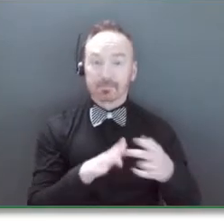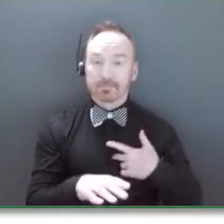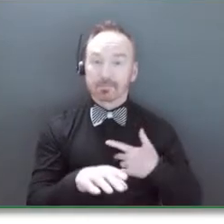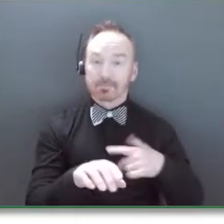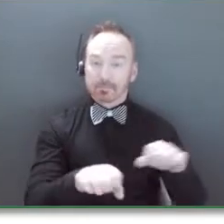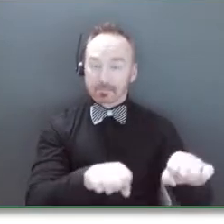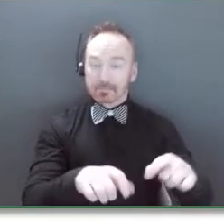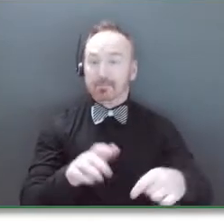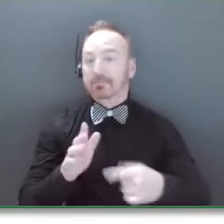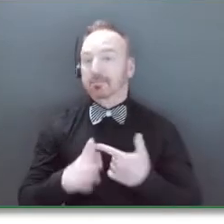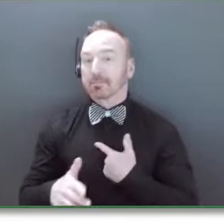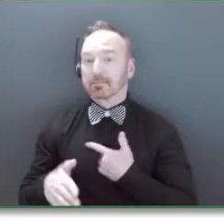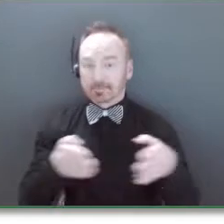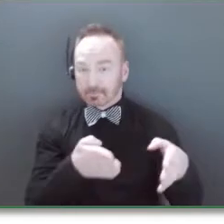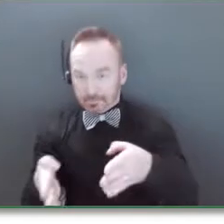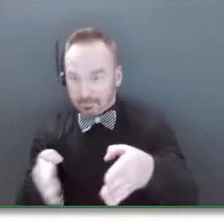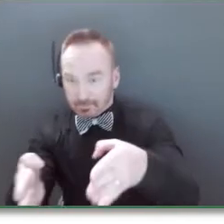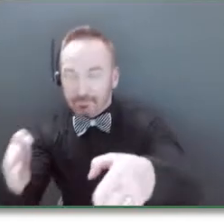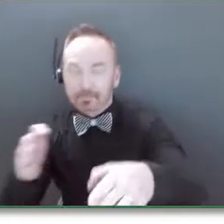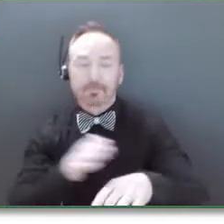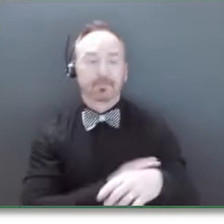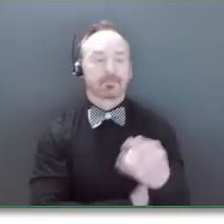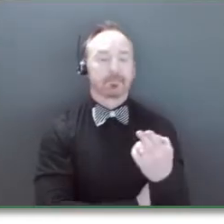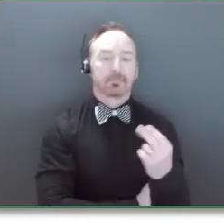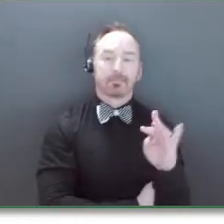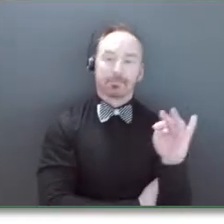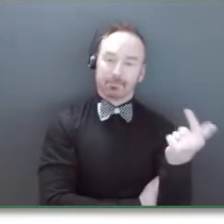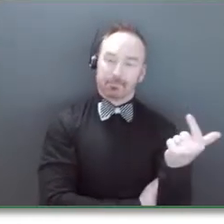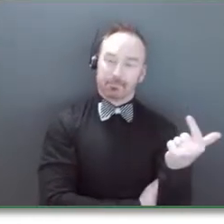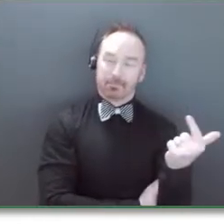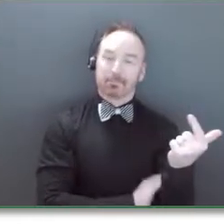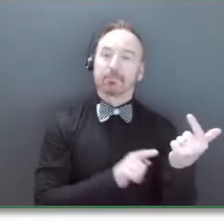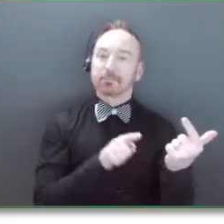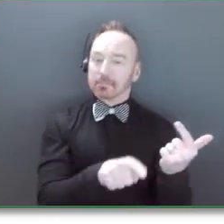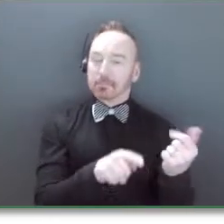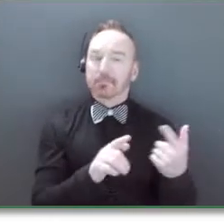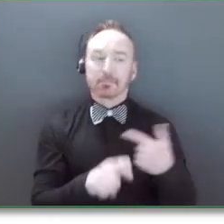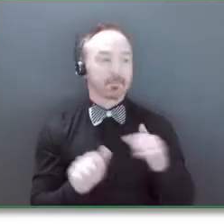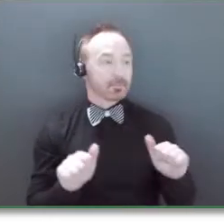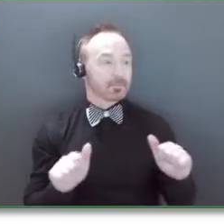the BC Mobility Opportunity Society and bring it to communities around the world.